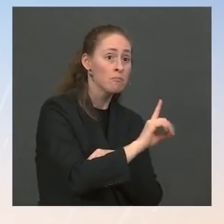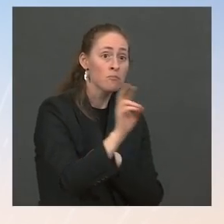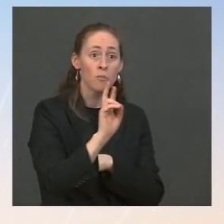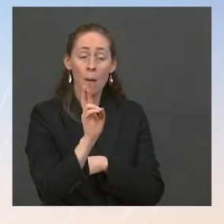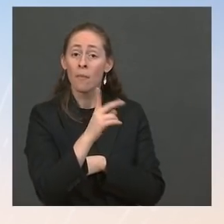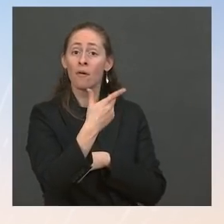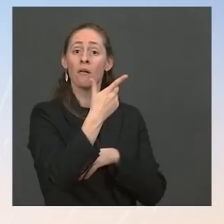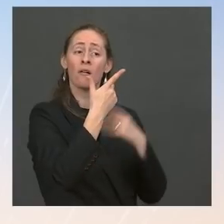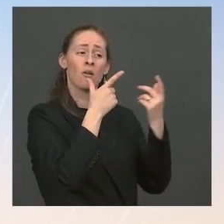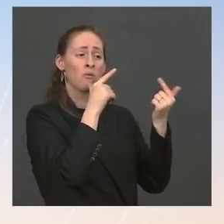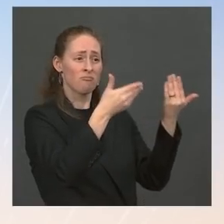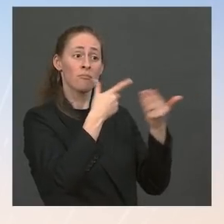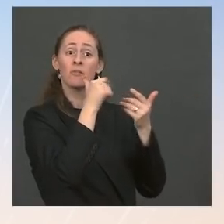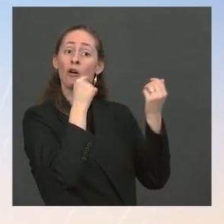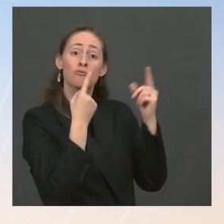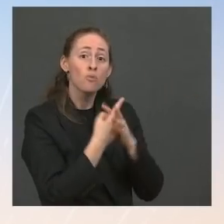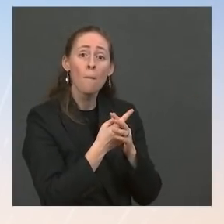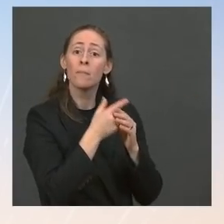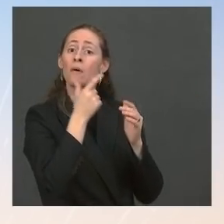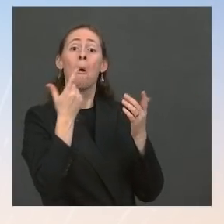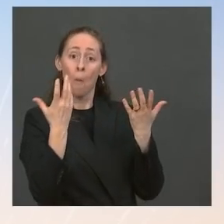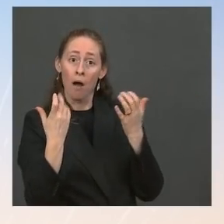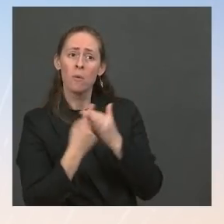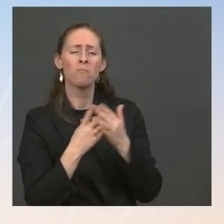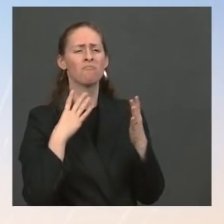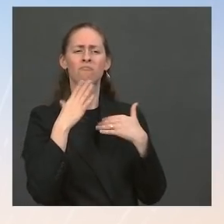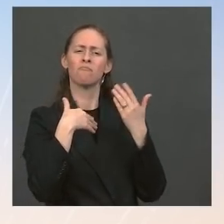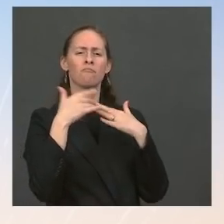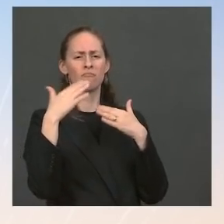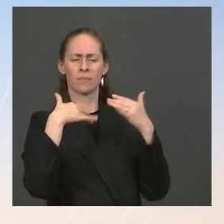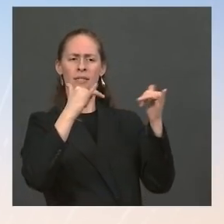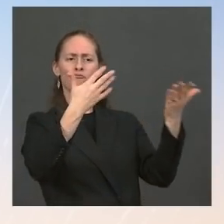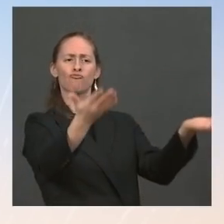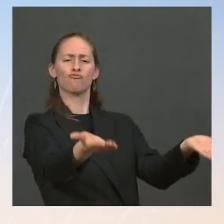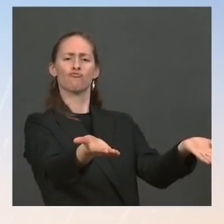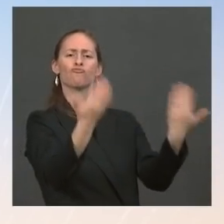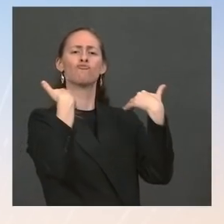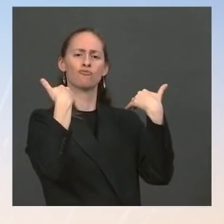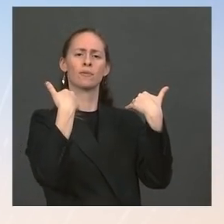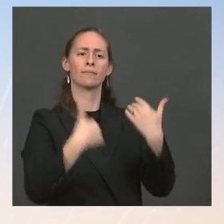The President will still be elevating, talking about the impact of this package